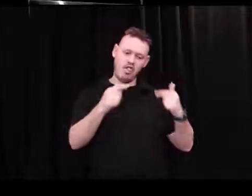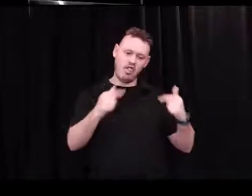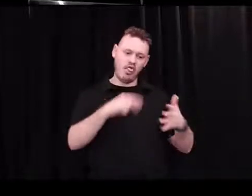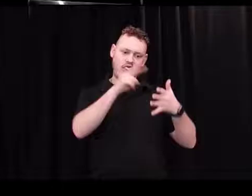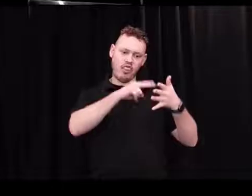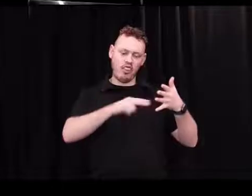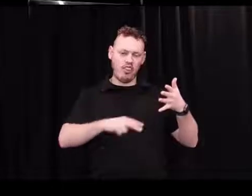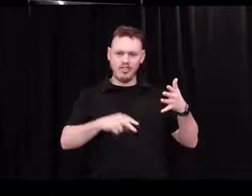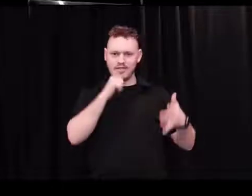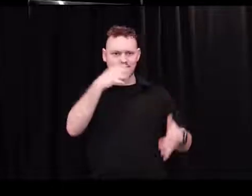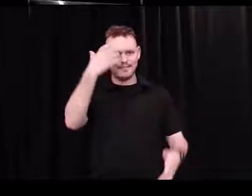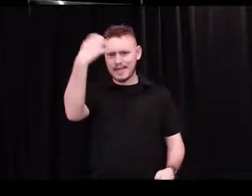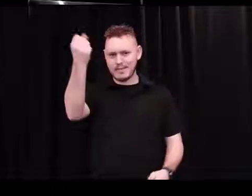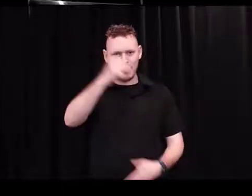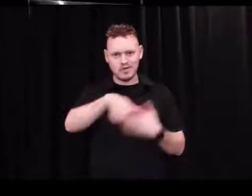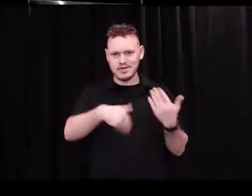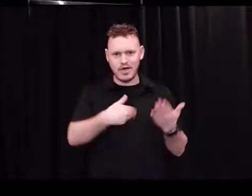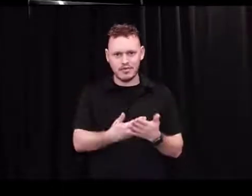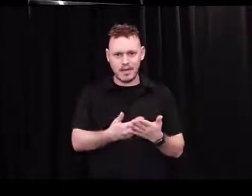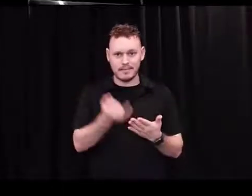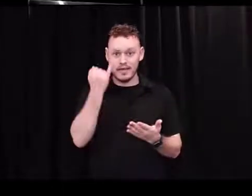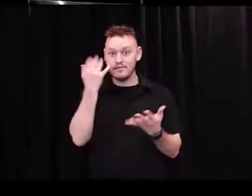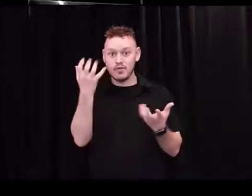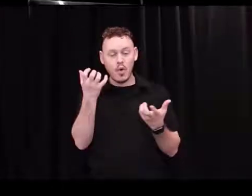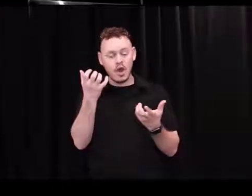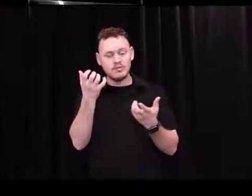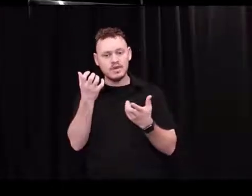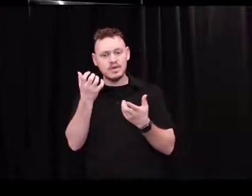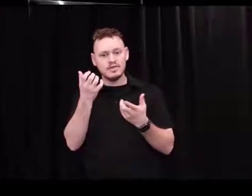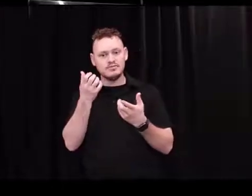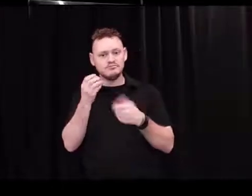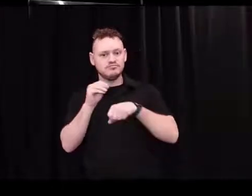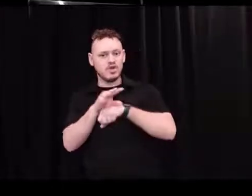memorize all of that crap, unless you want to be a consultant where you're doing audits all day,